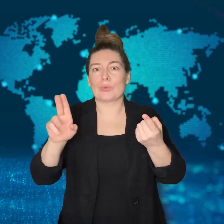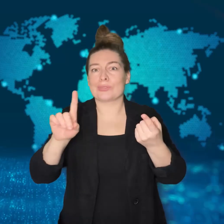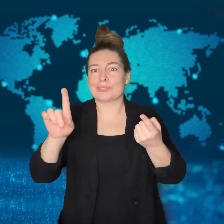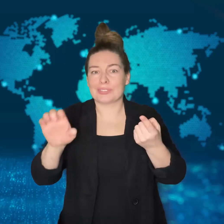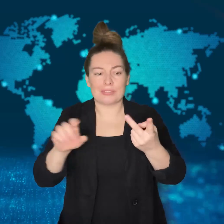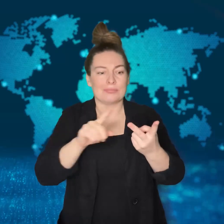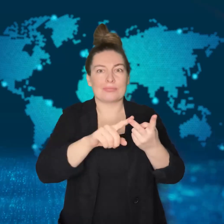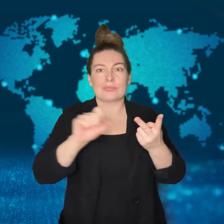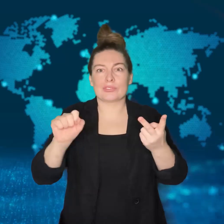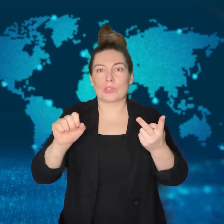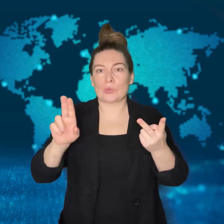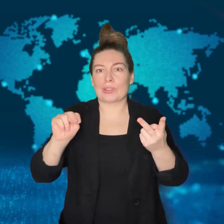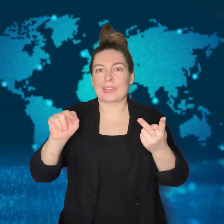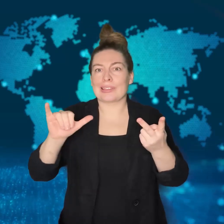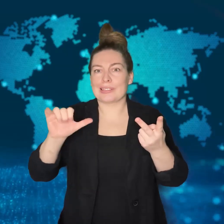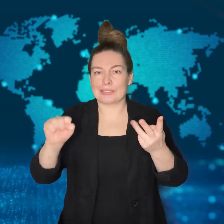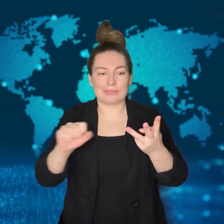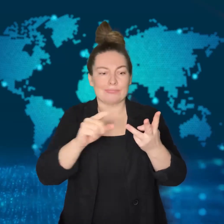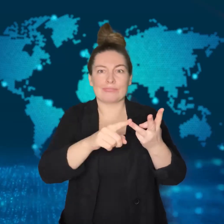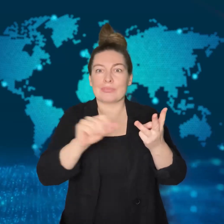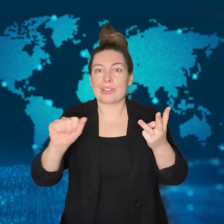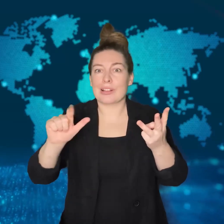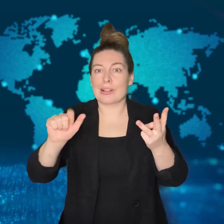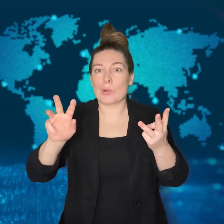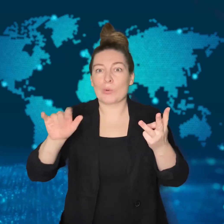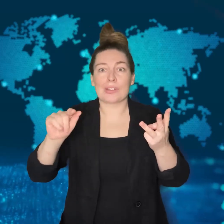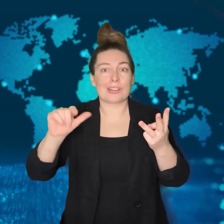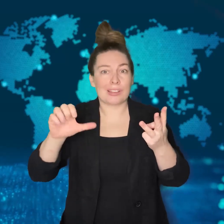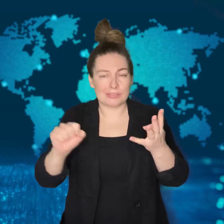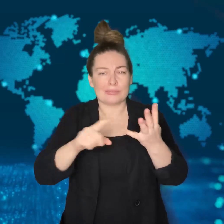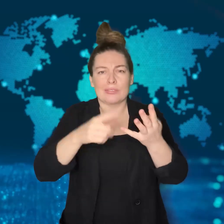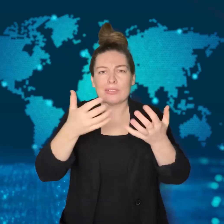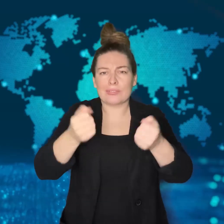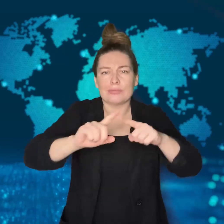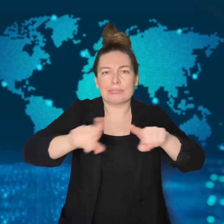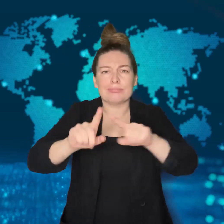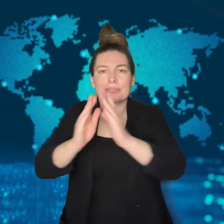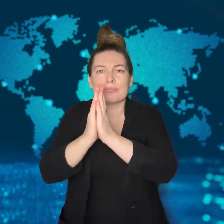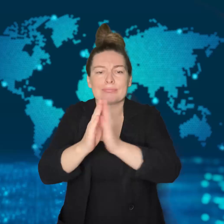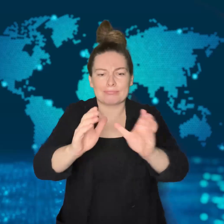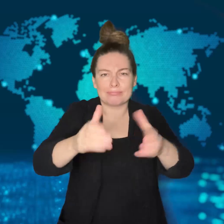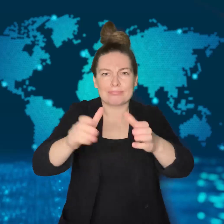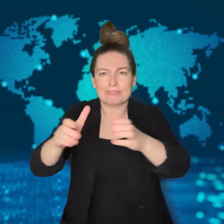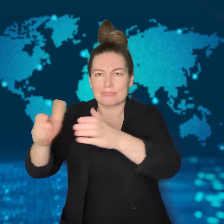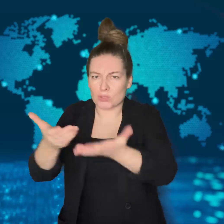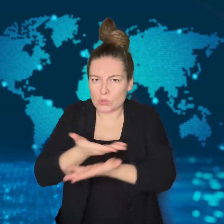Syria is for Druze, Sunnis, Alawites, and all sects."